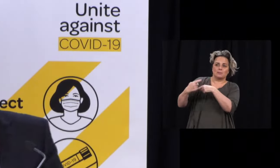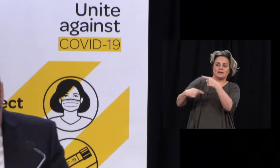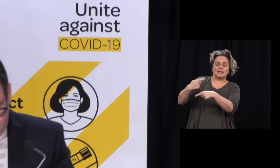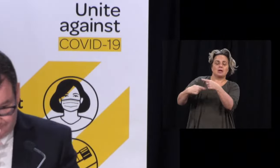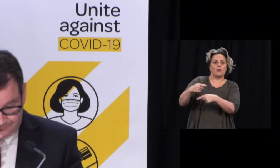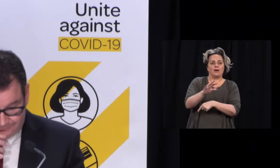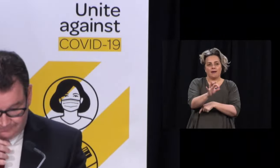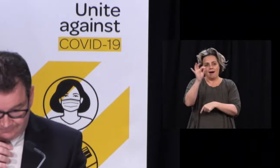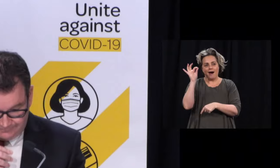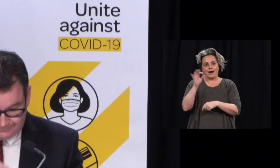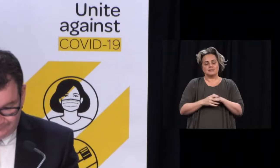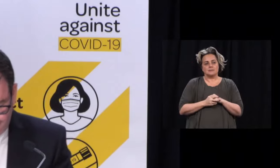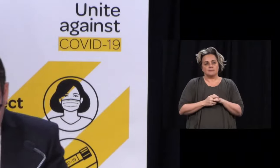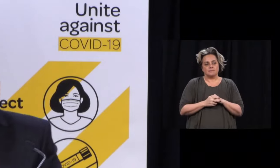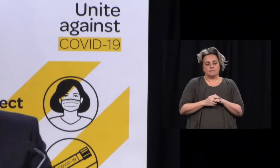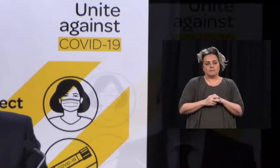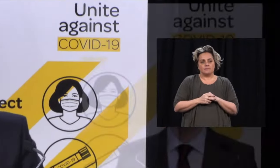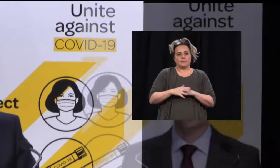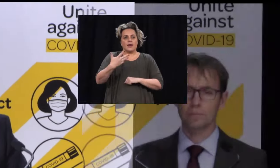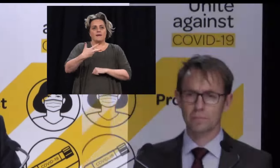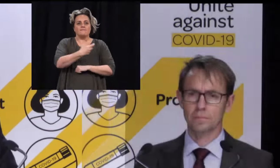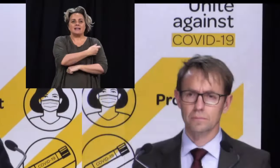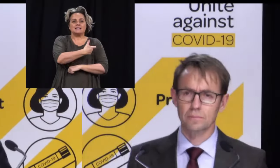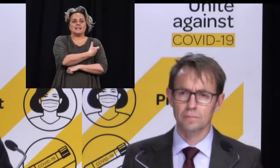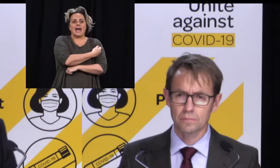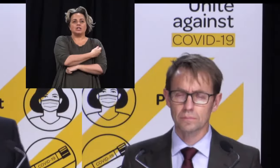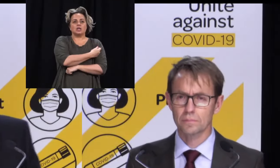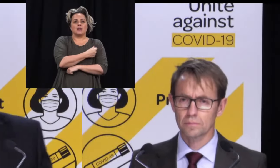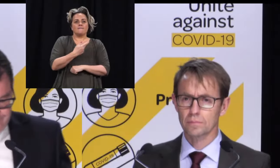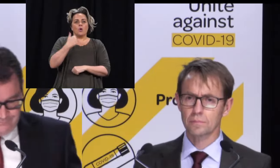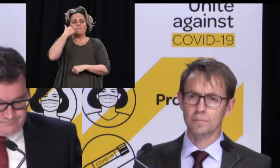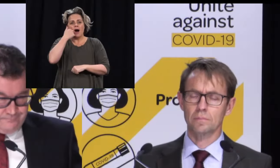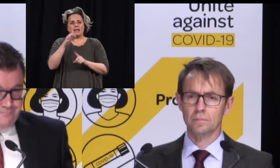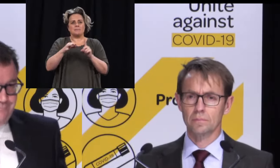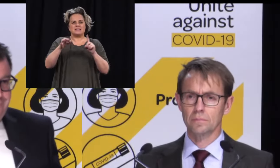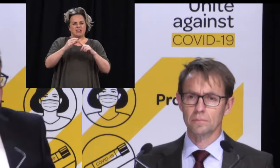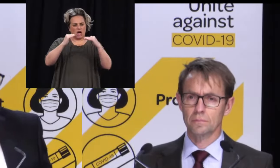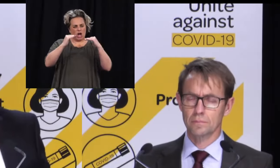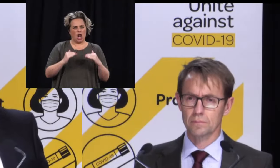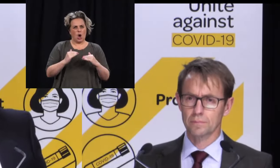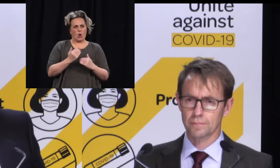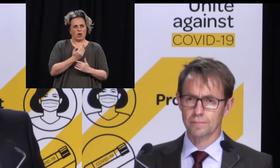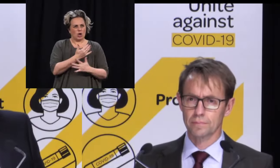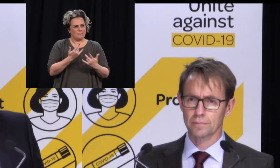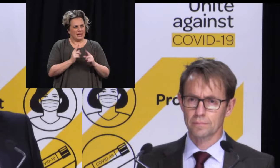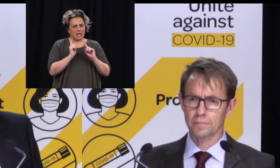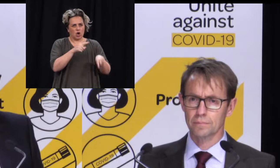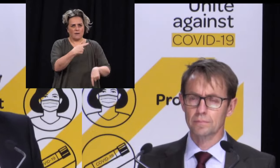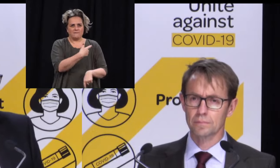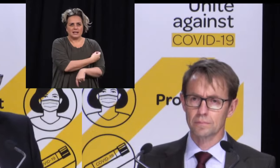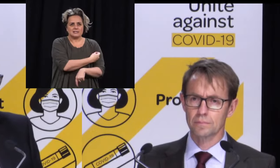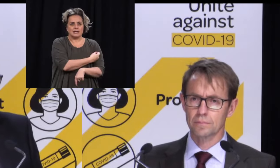continue to support people to be able to stay attached to their jobs. Dr Bloomfield bloom, there